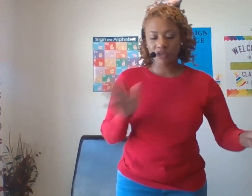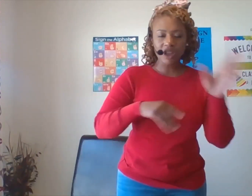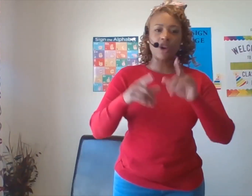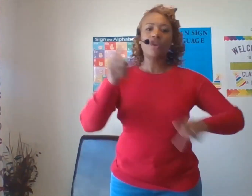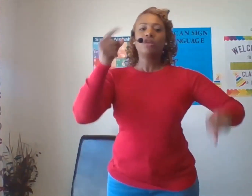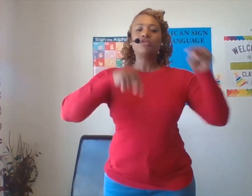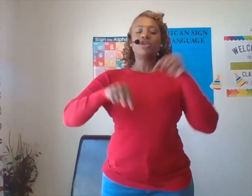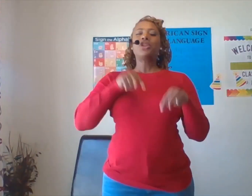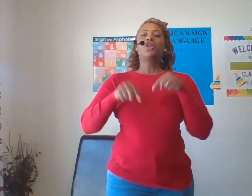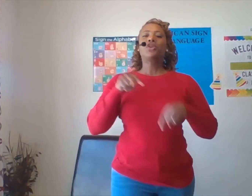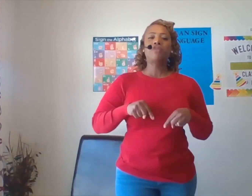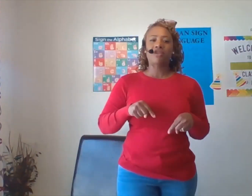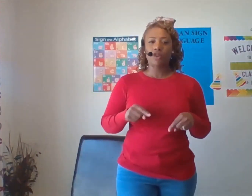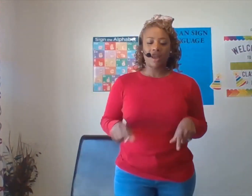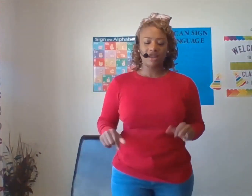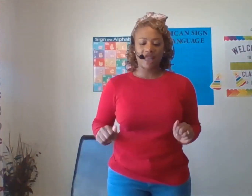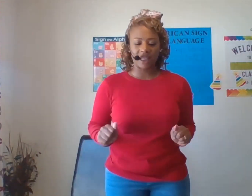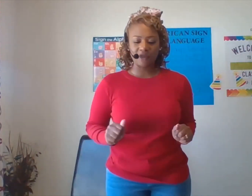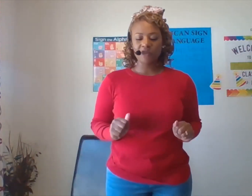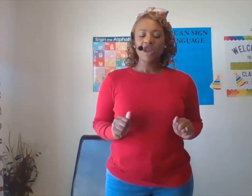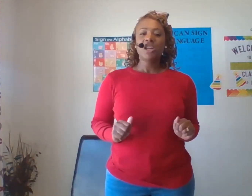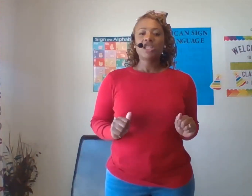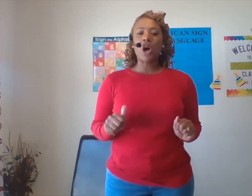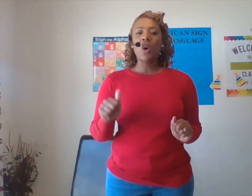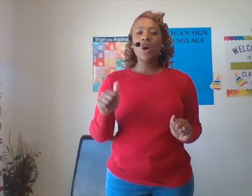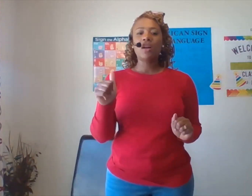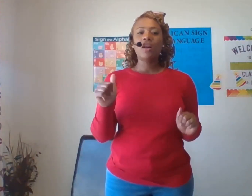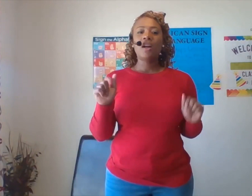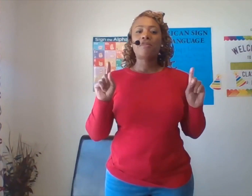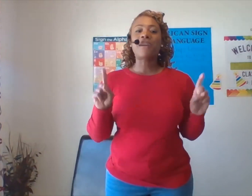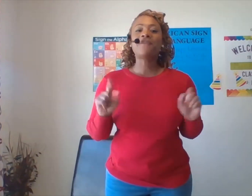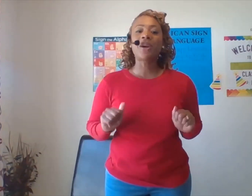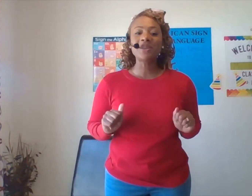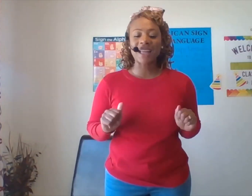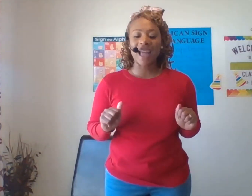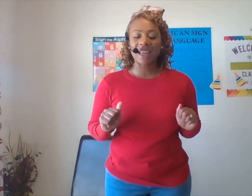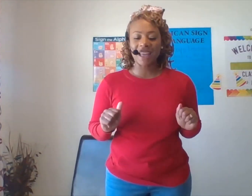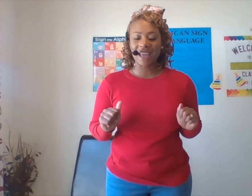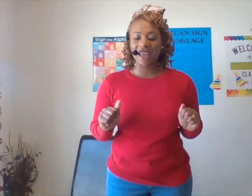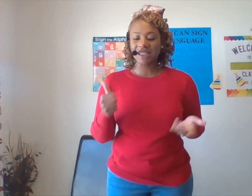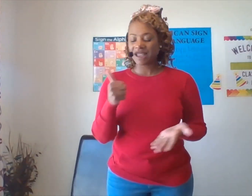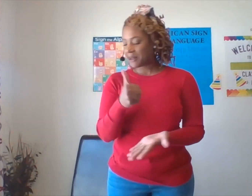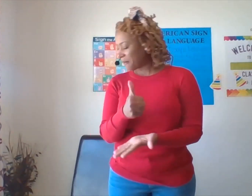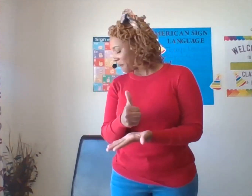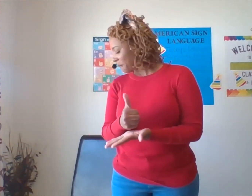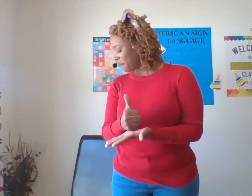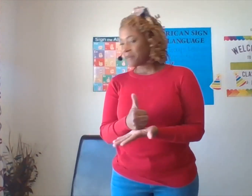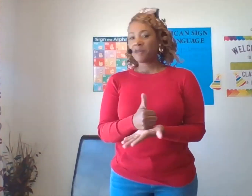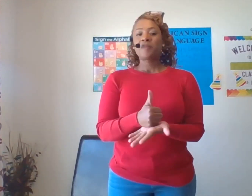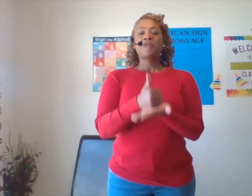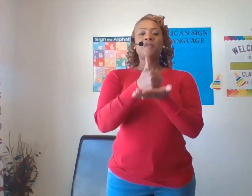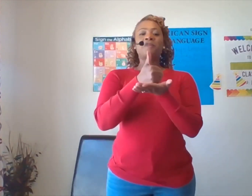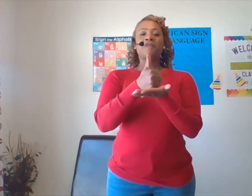start over my rewind sound again so my first sign is